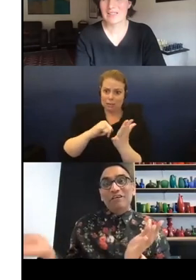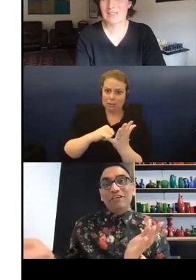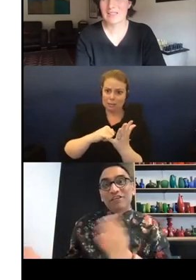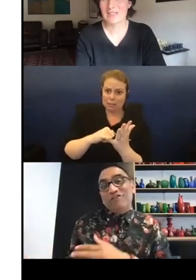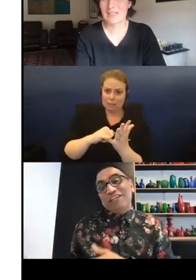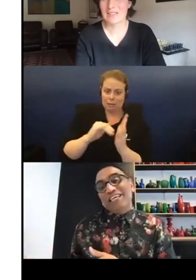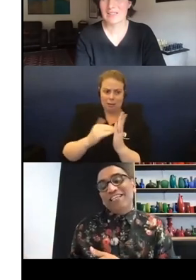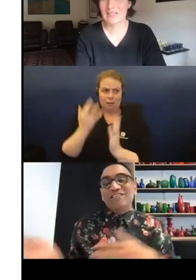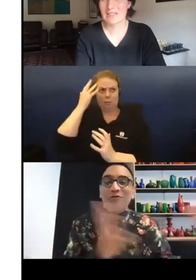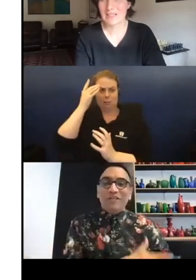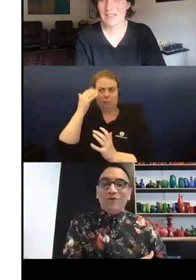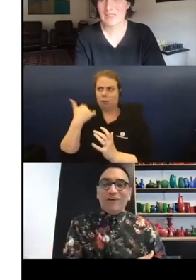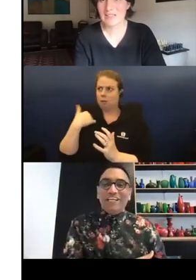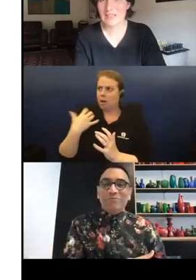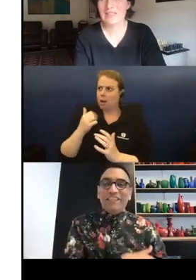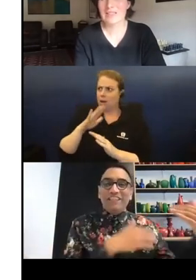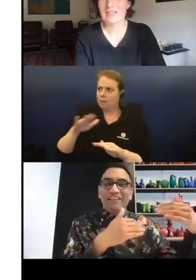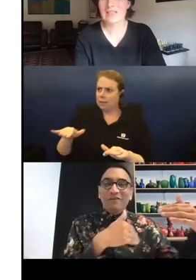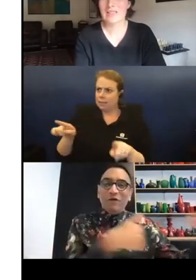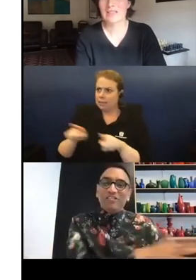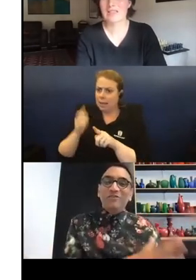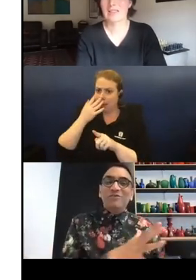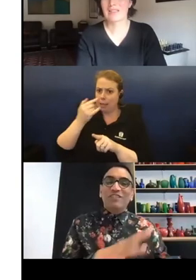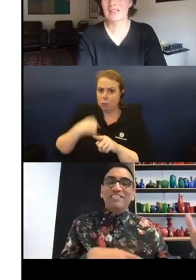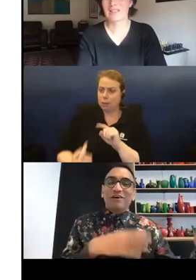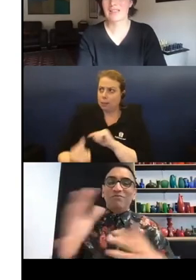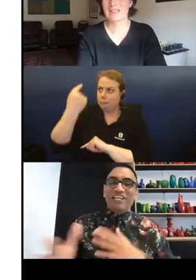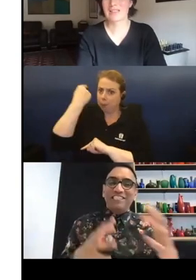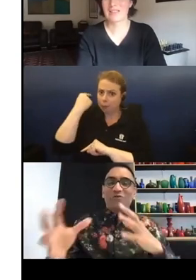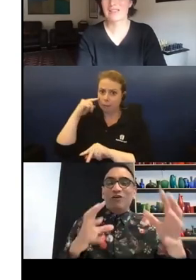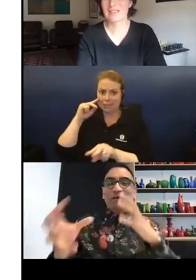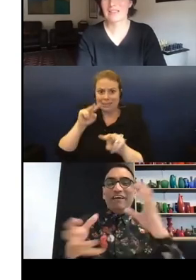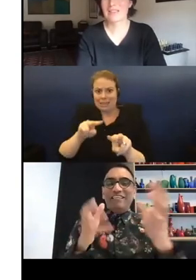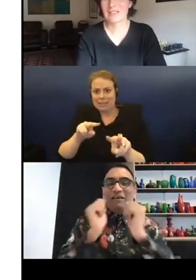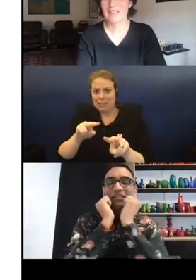you've got kids who were your age when when you saw these objects and talk about it a little bit